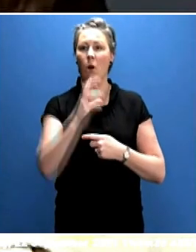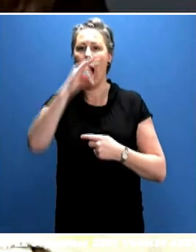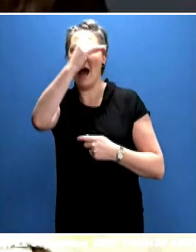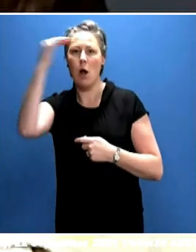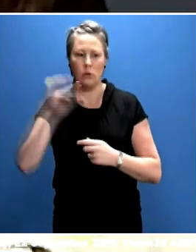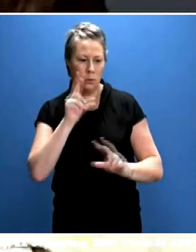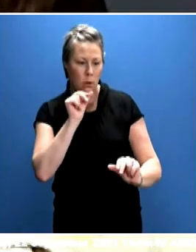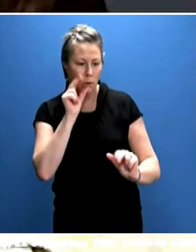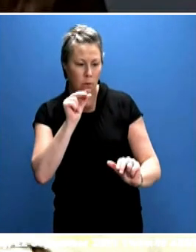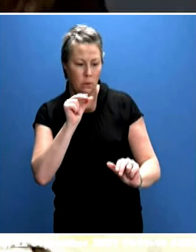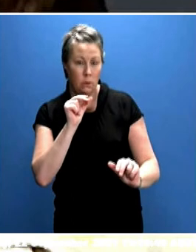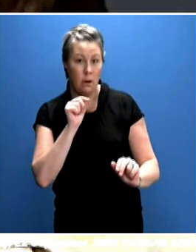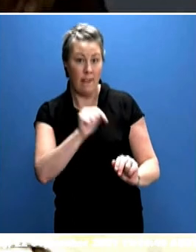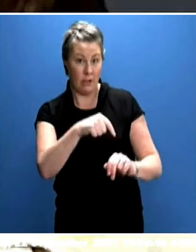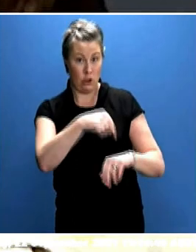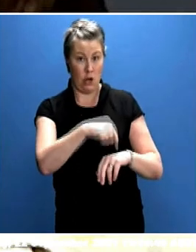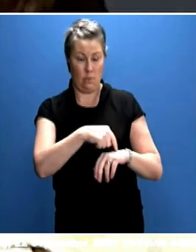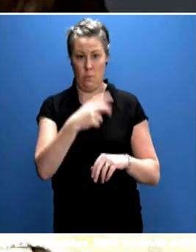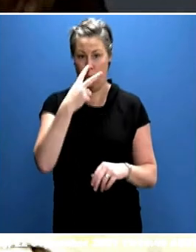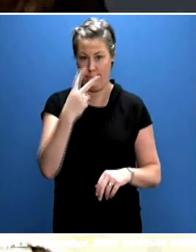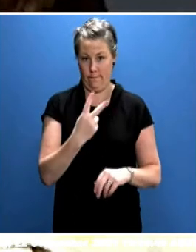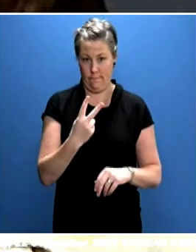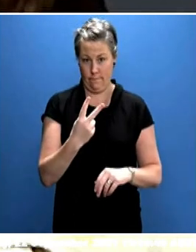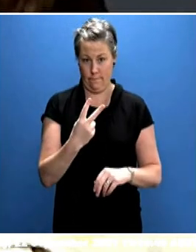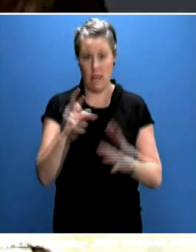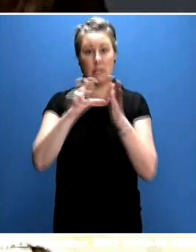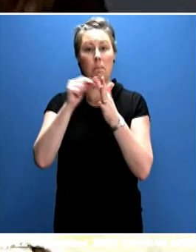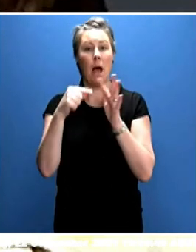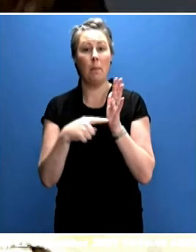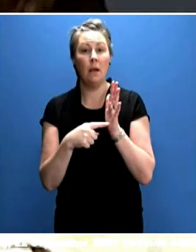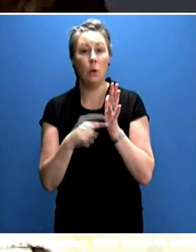The client was 12 at the time of those observations. The Department did nothing.